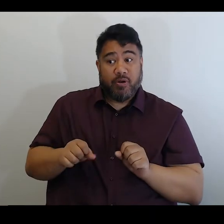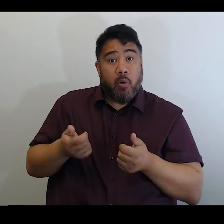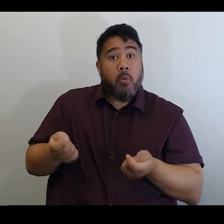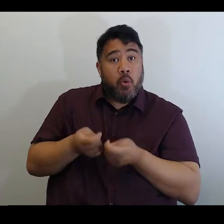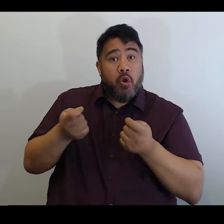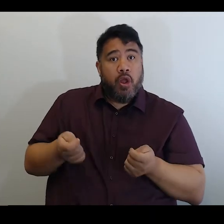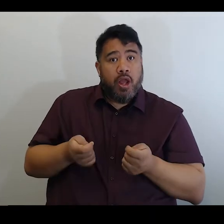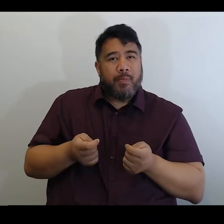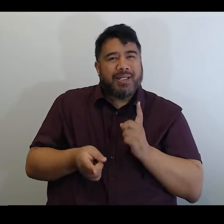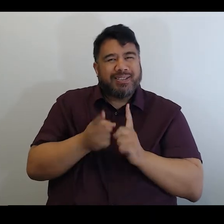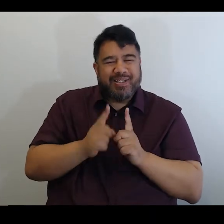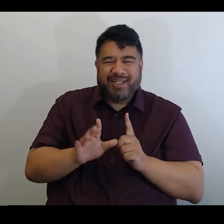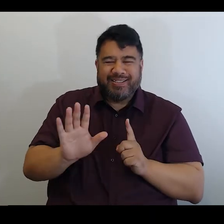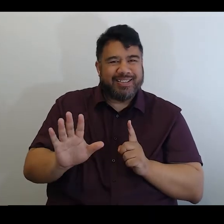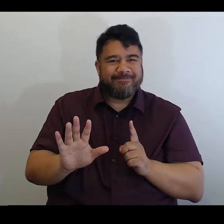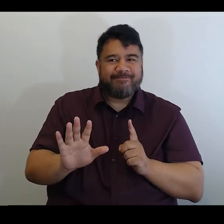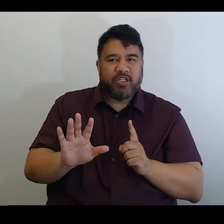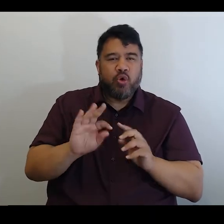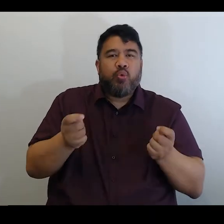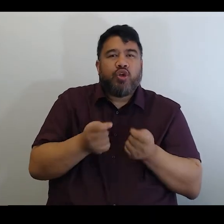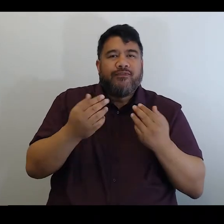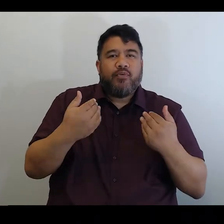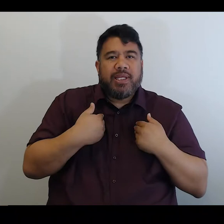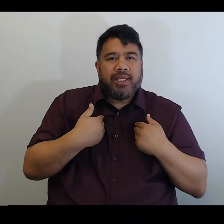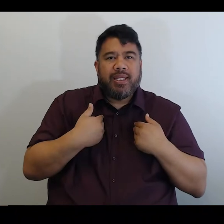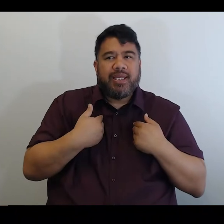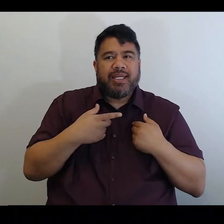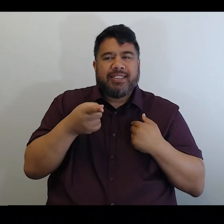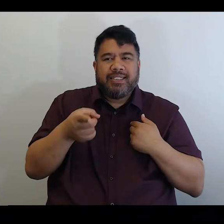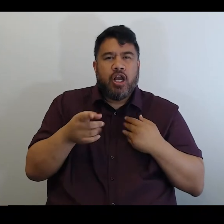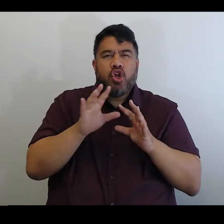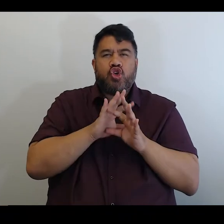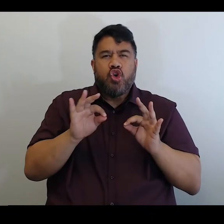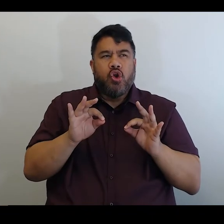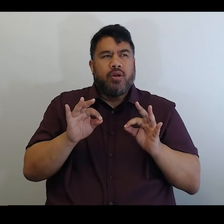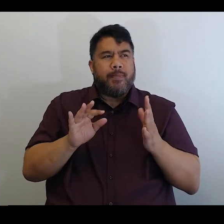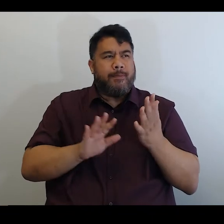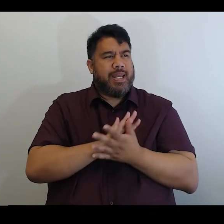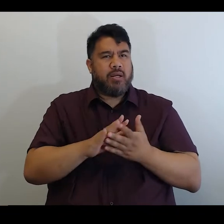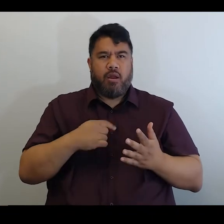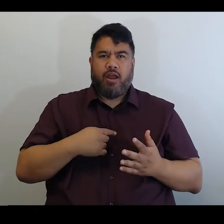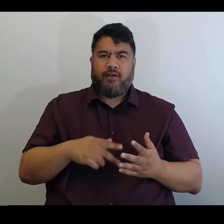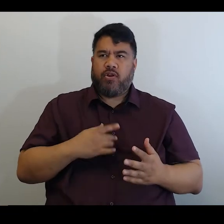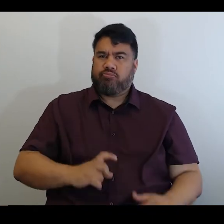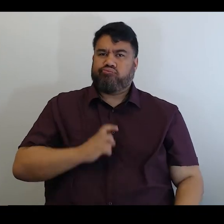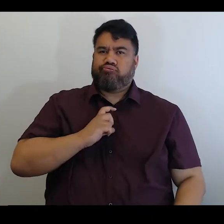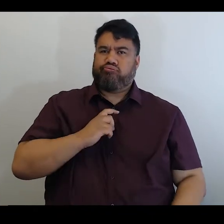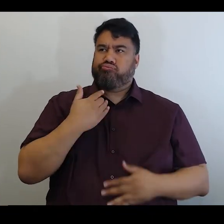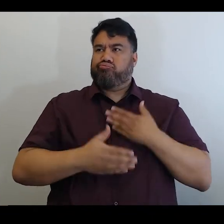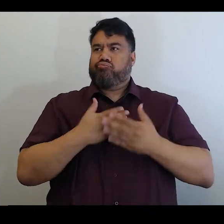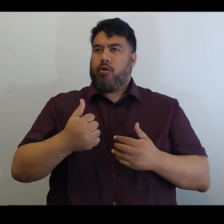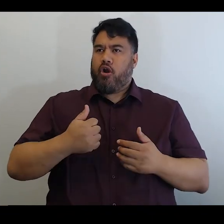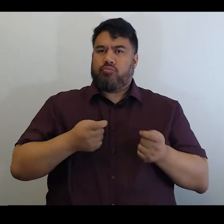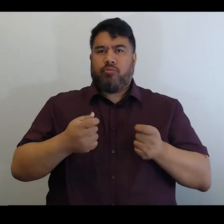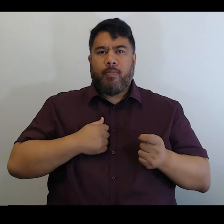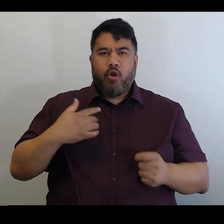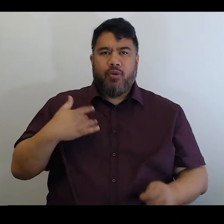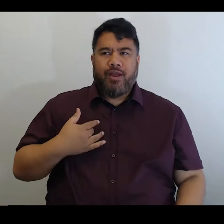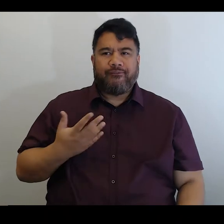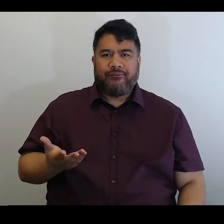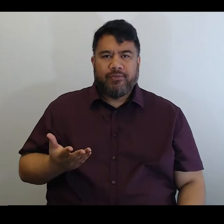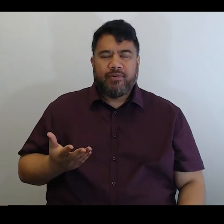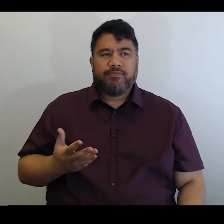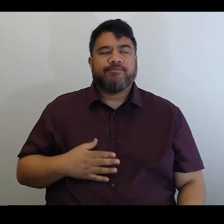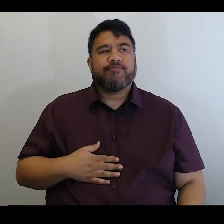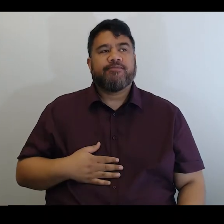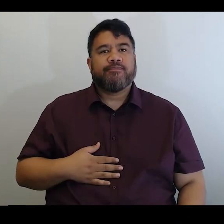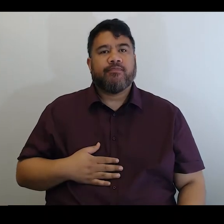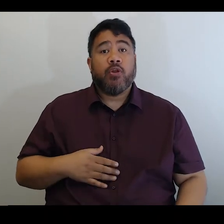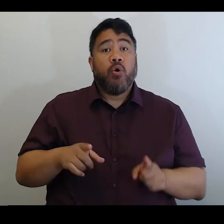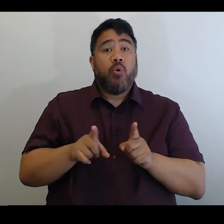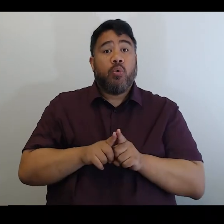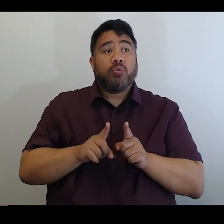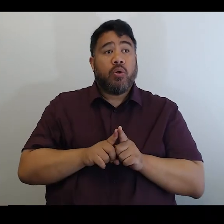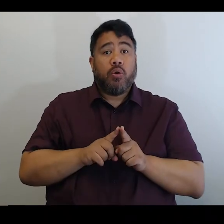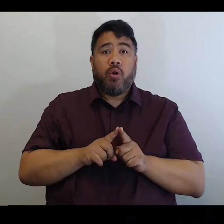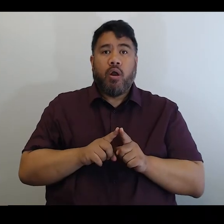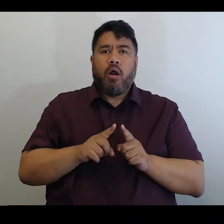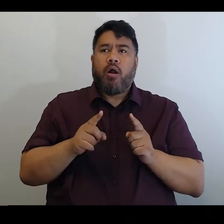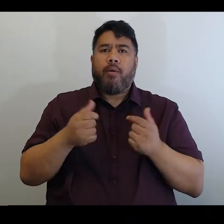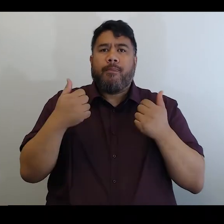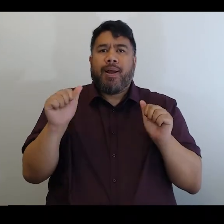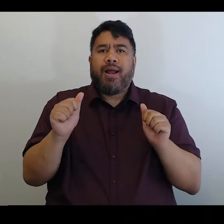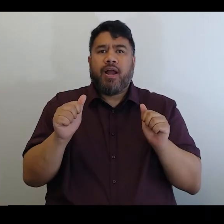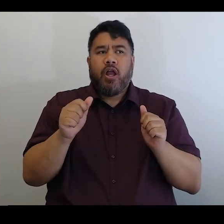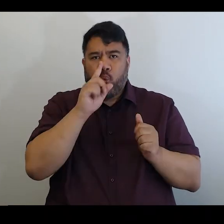It doesn't meet the basic expectations of a mana enhancing engagement. Likewise changes to paying family members have helped, but we haven't got all of the settings right yet.